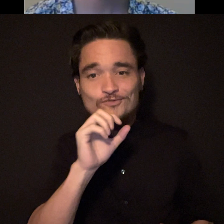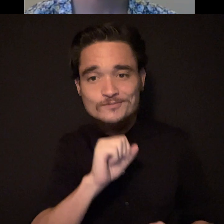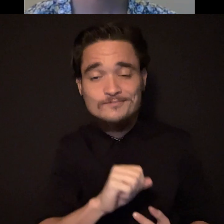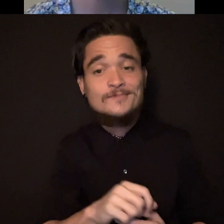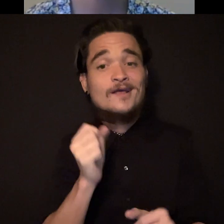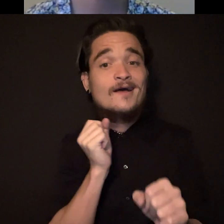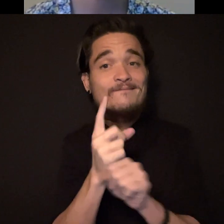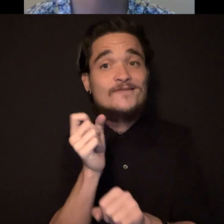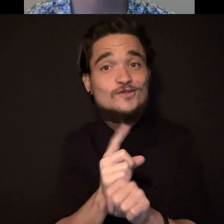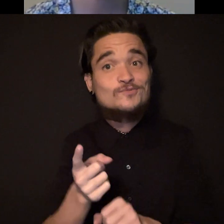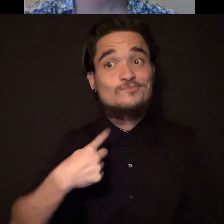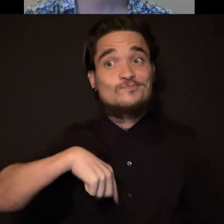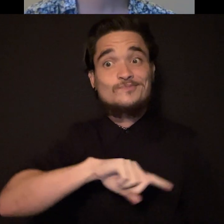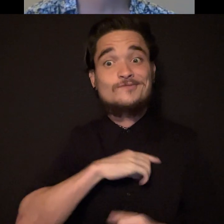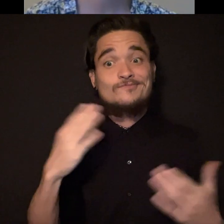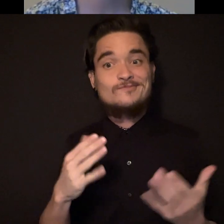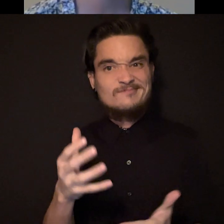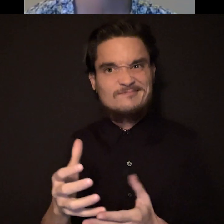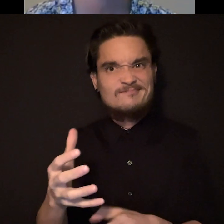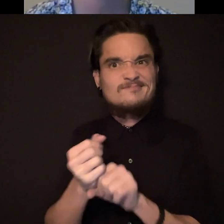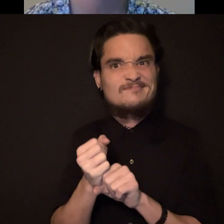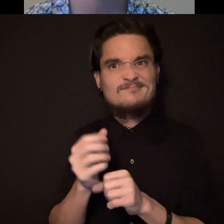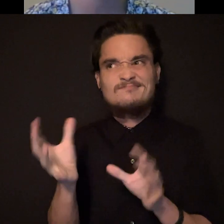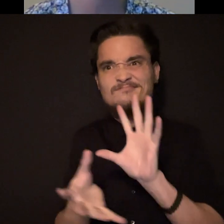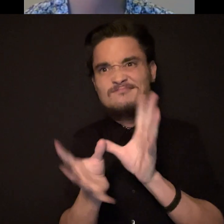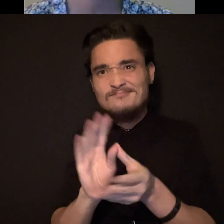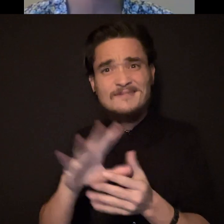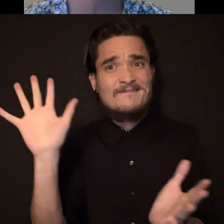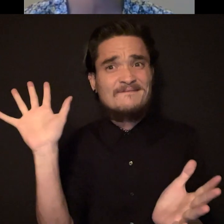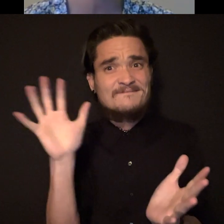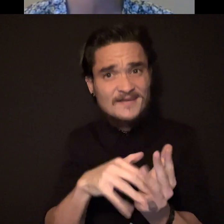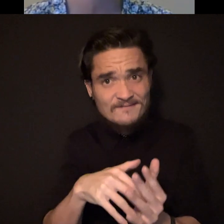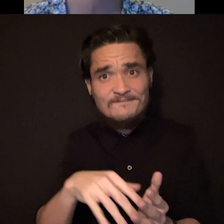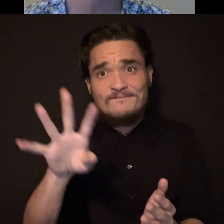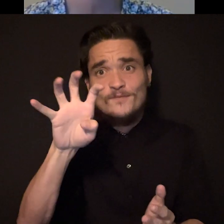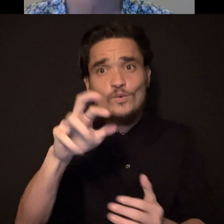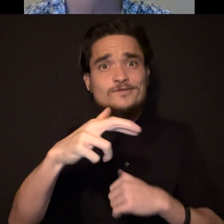Every year, CIS state team receives about 5,400 referrals,